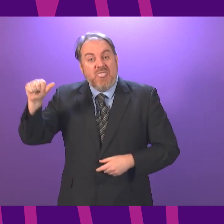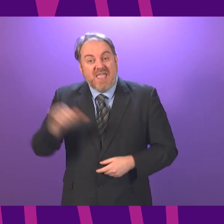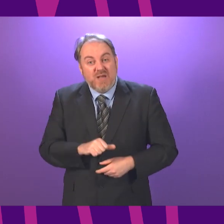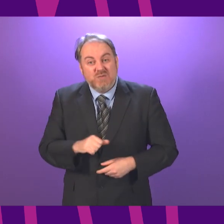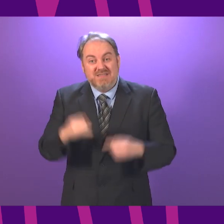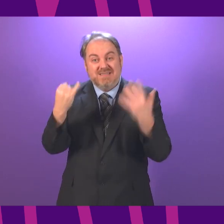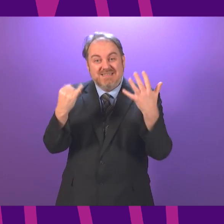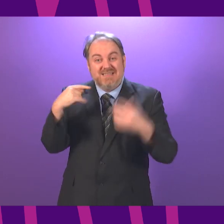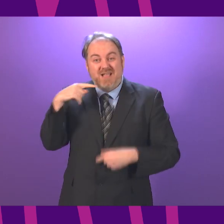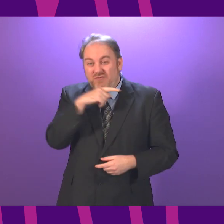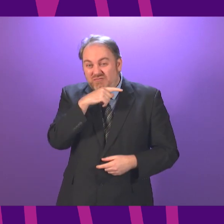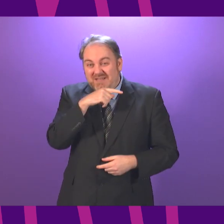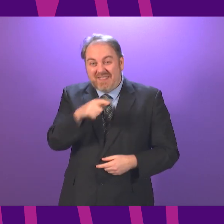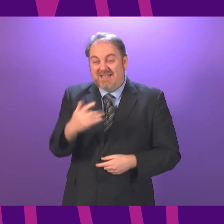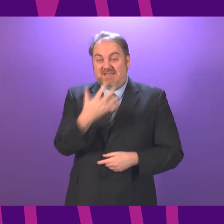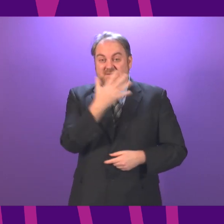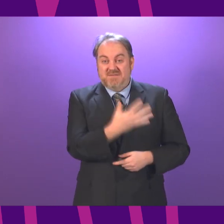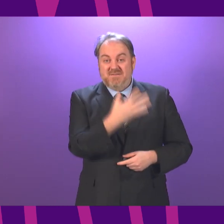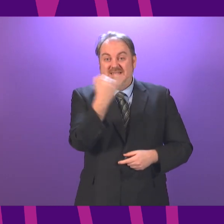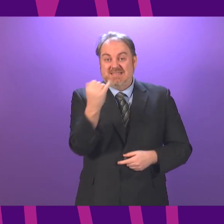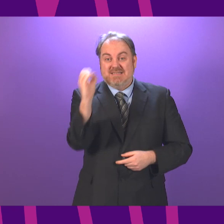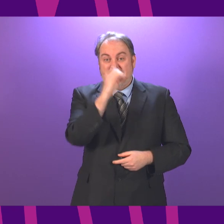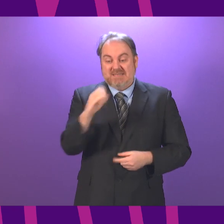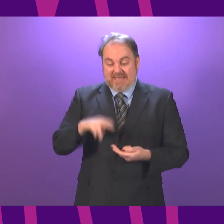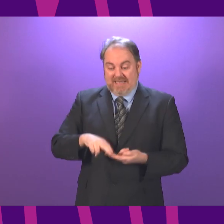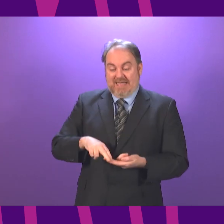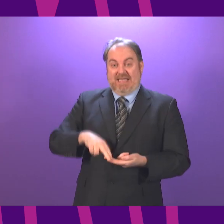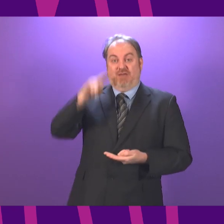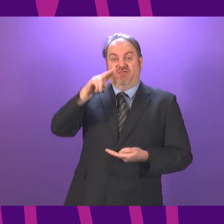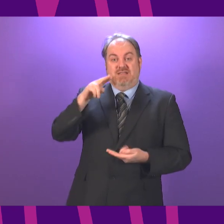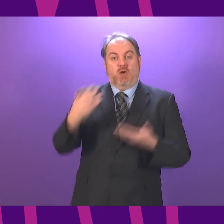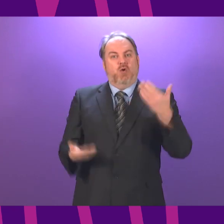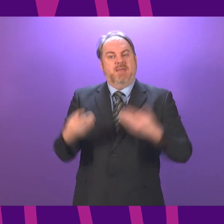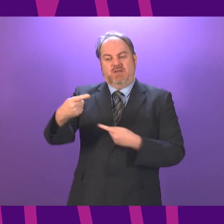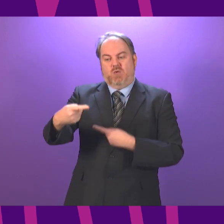increase of 56 per cent on the previous Monday. Interestingly, since comparisons are being made—by